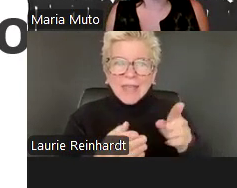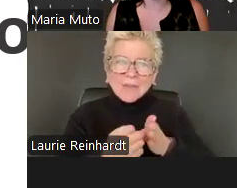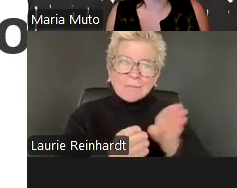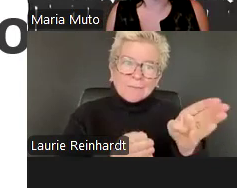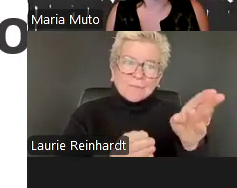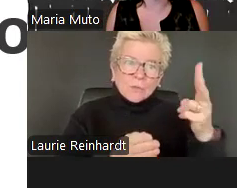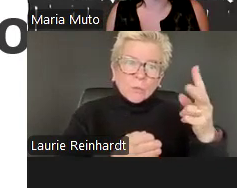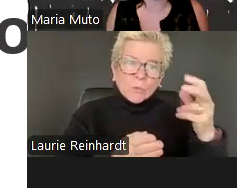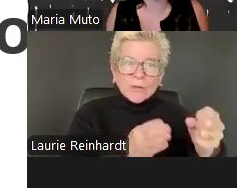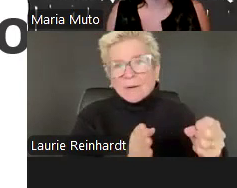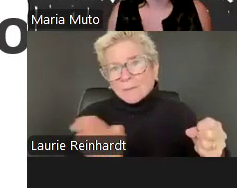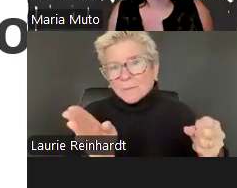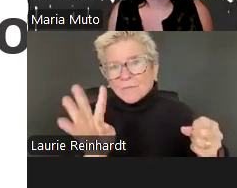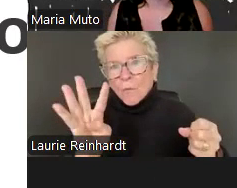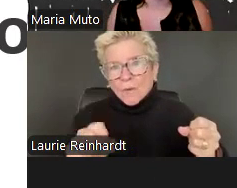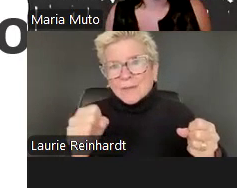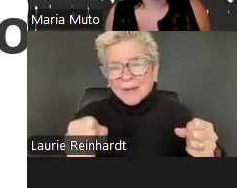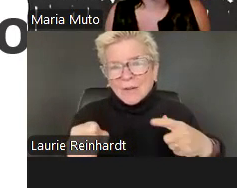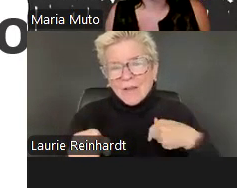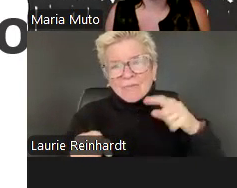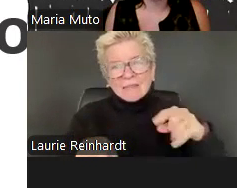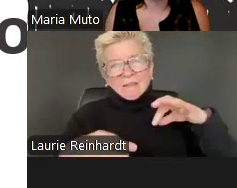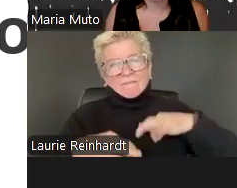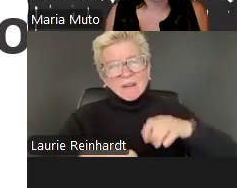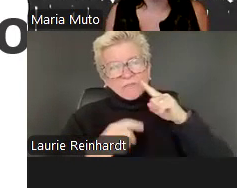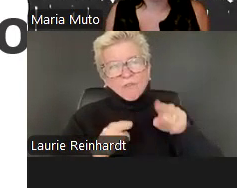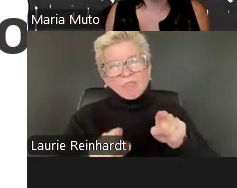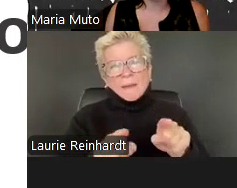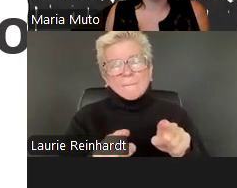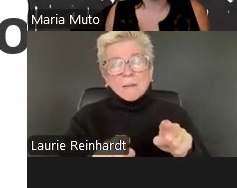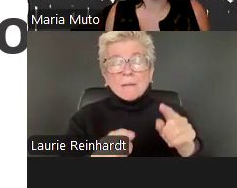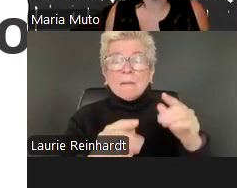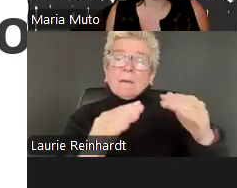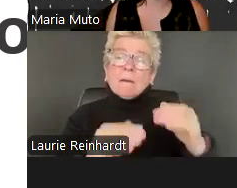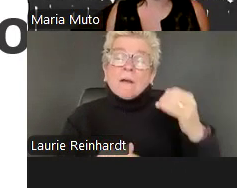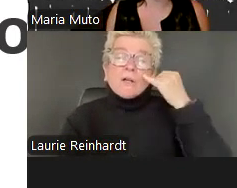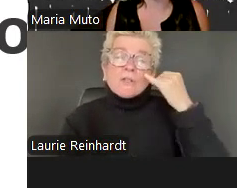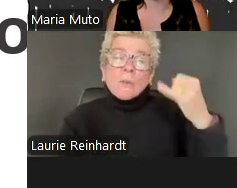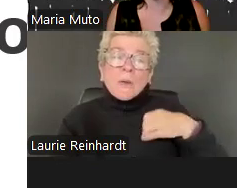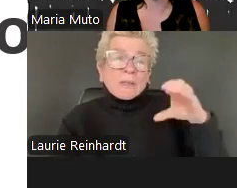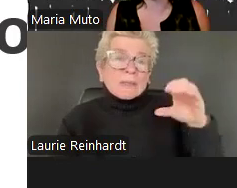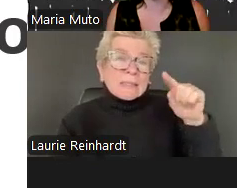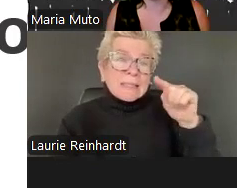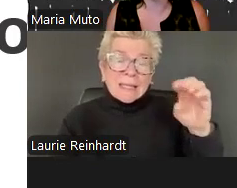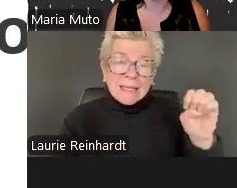as an advantage if they want to pursue an apprenticeship. A CTE pathway could serve them